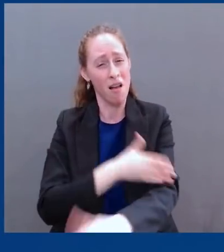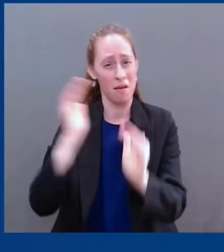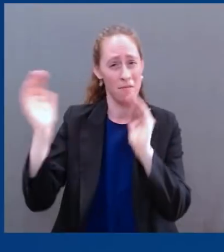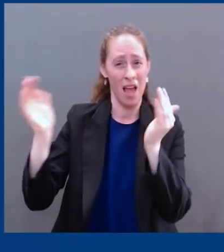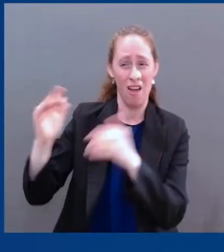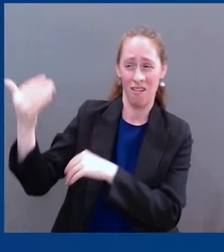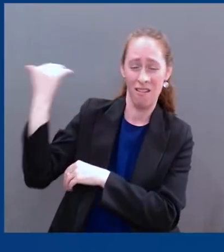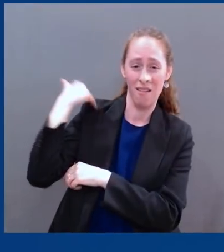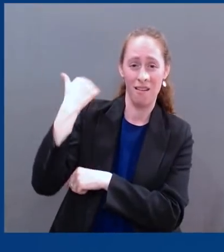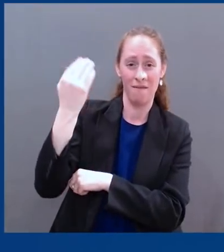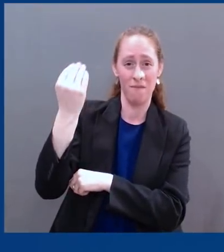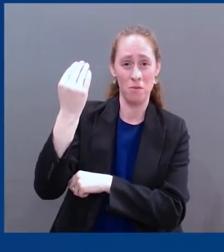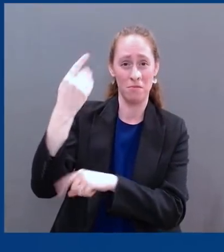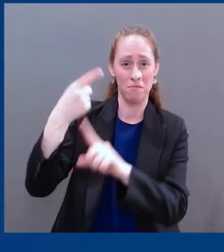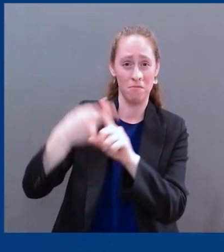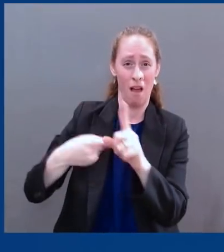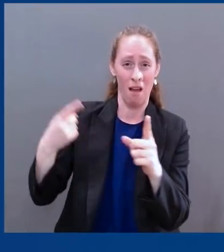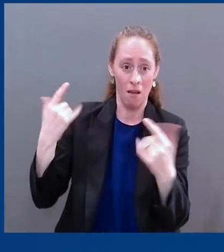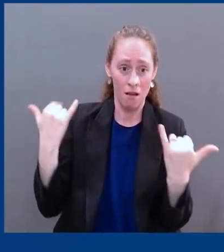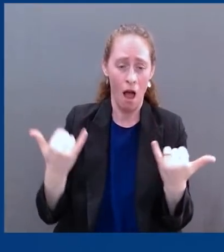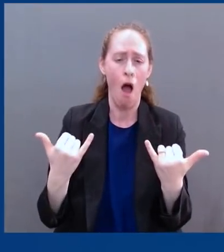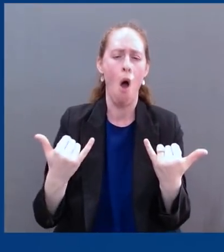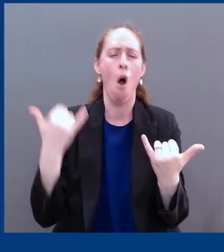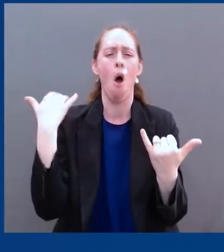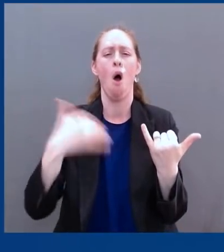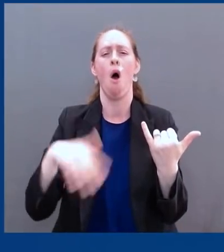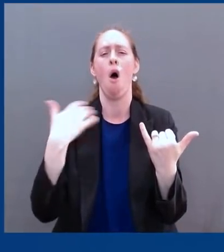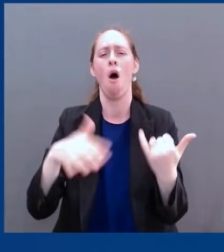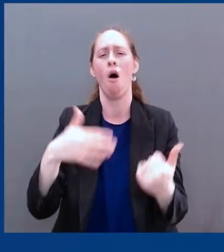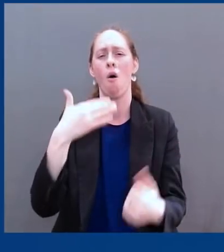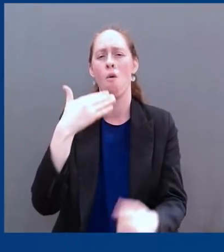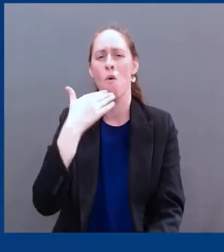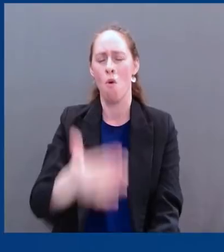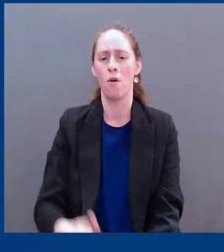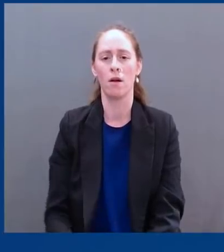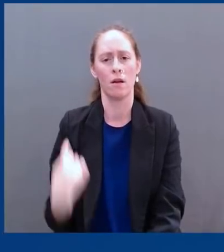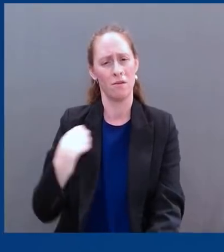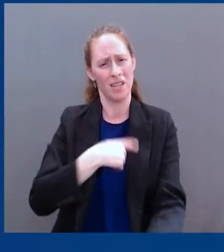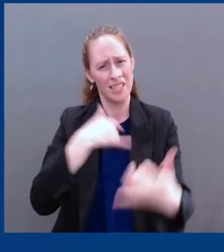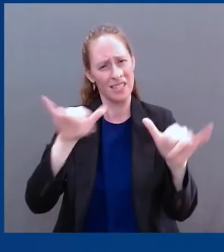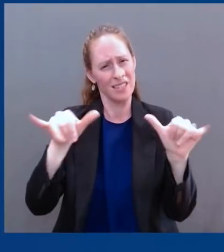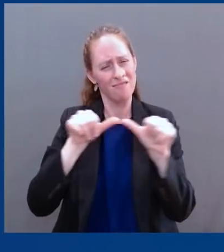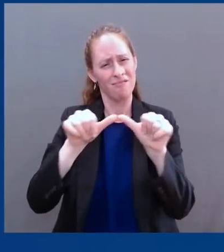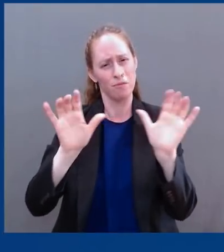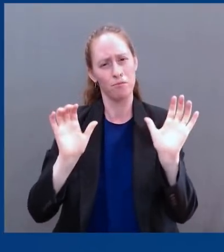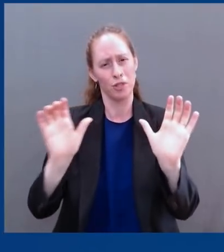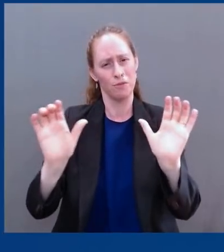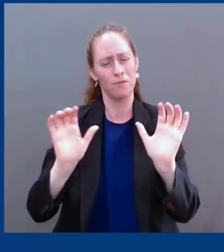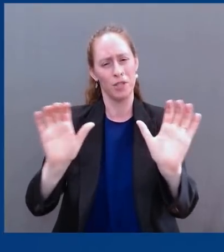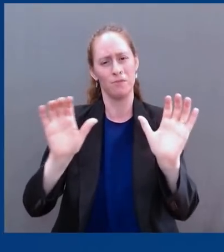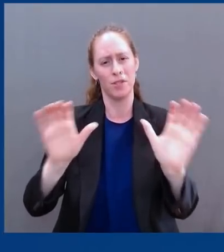And the President has a plan to sustain and build on this progress and ensure we remain prepared